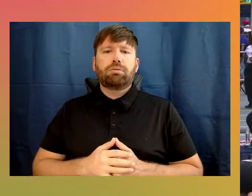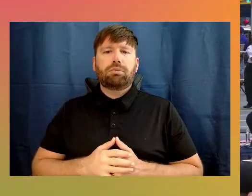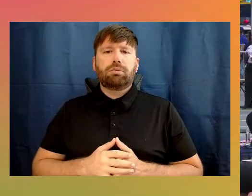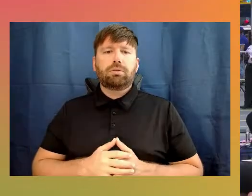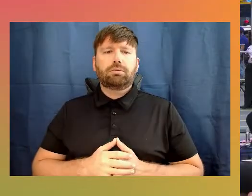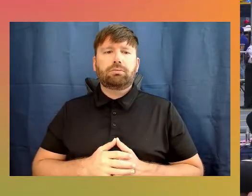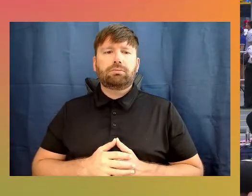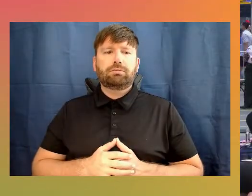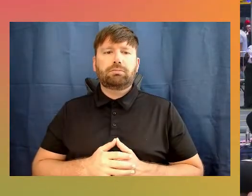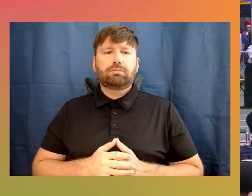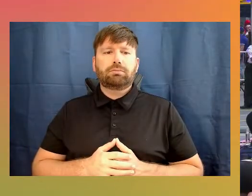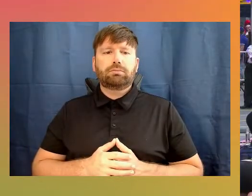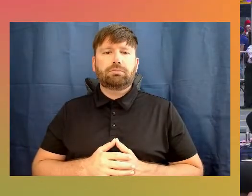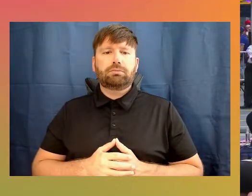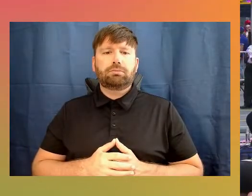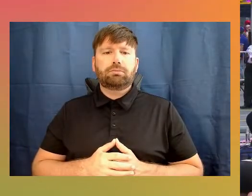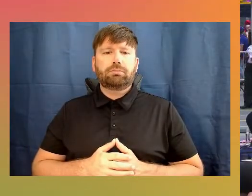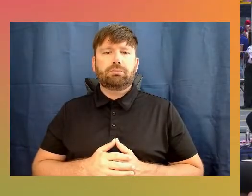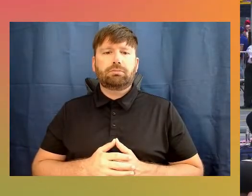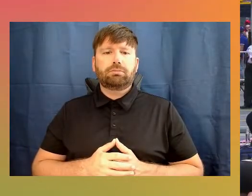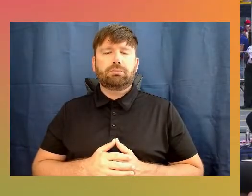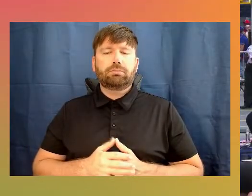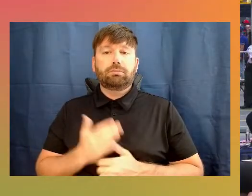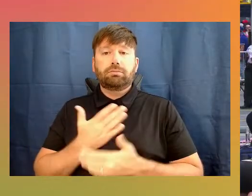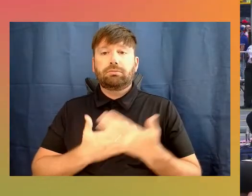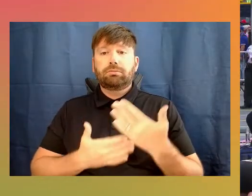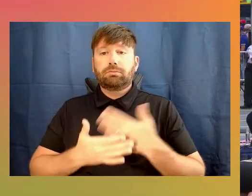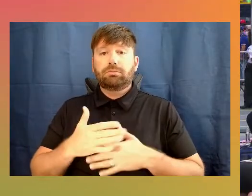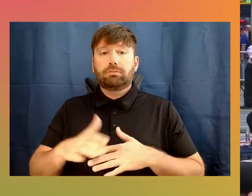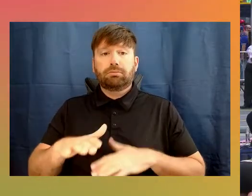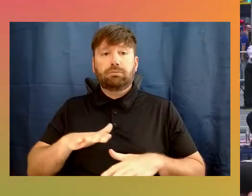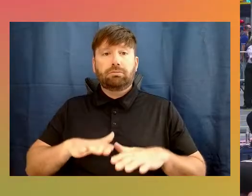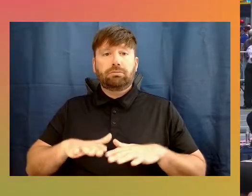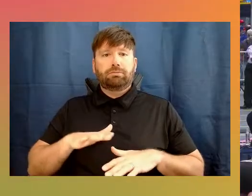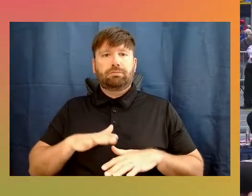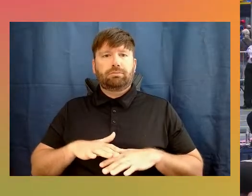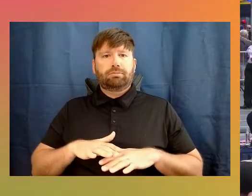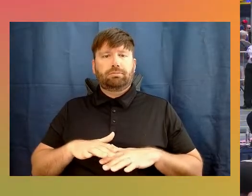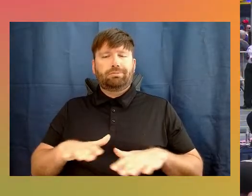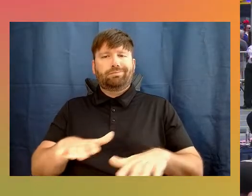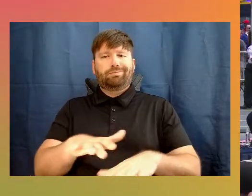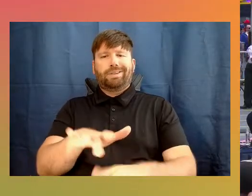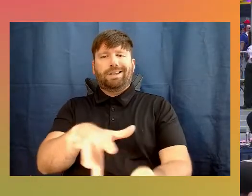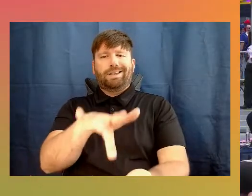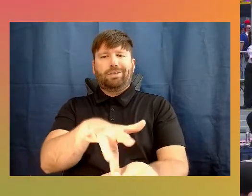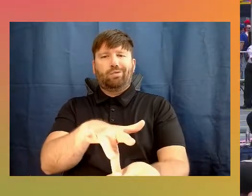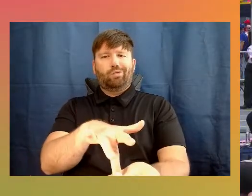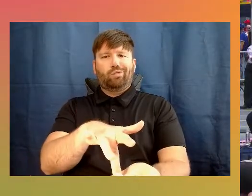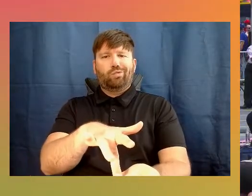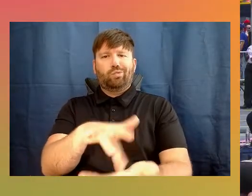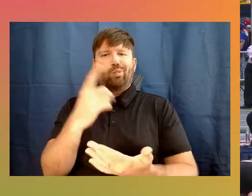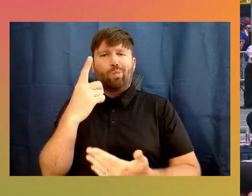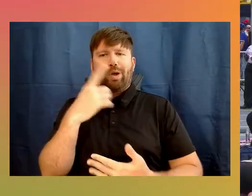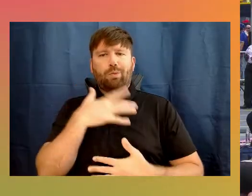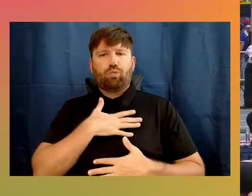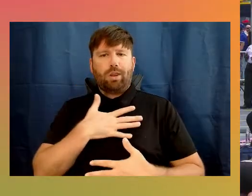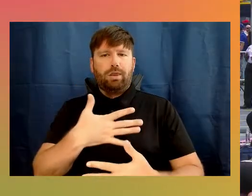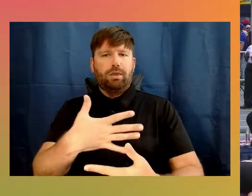FULL BREATH OUT.